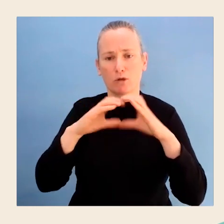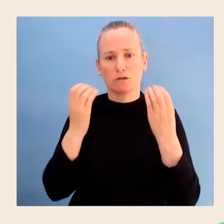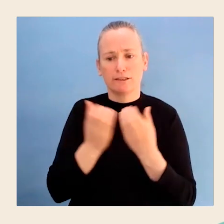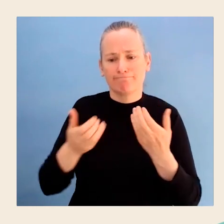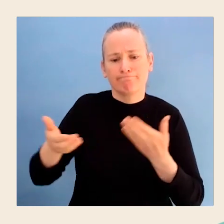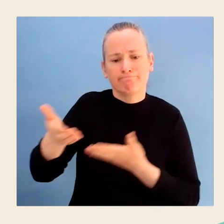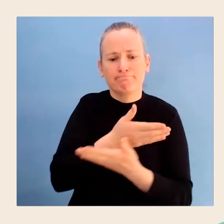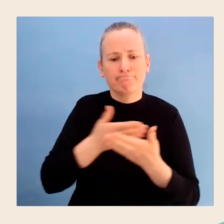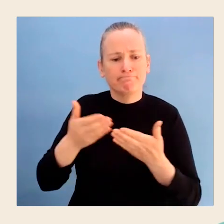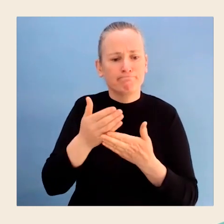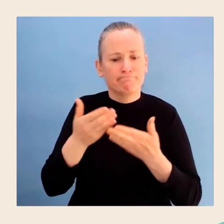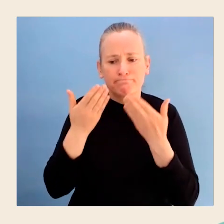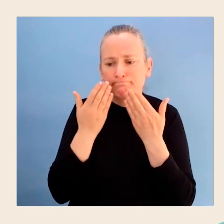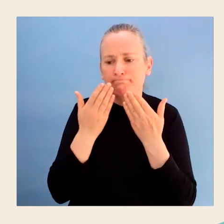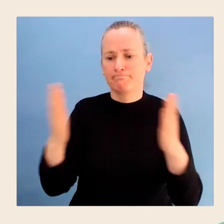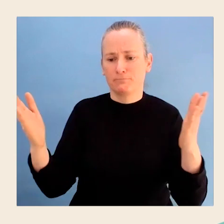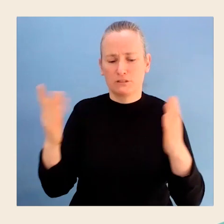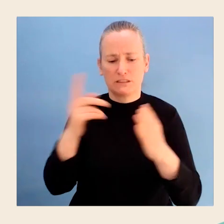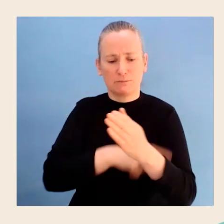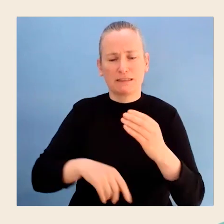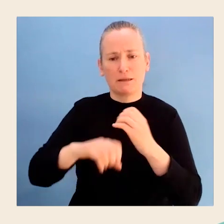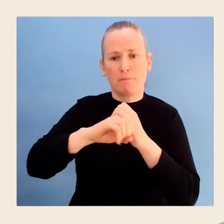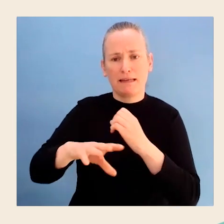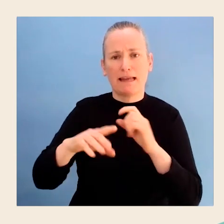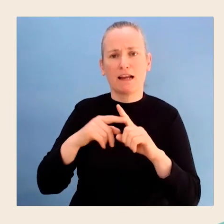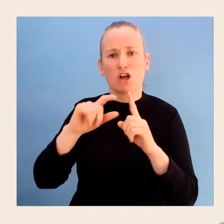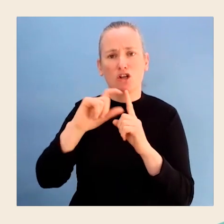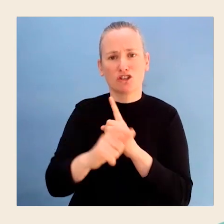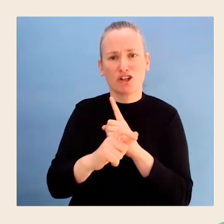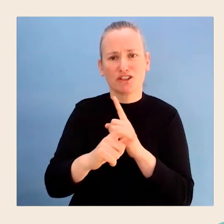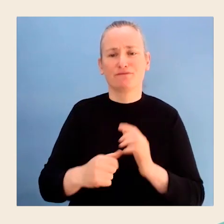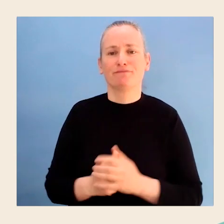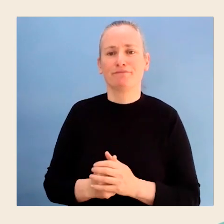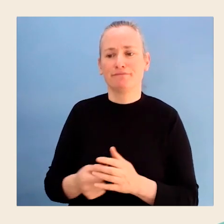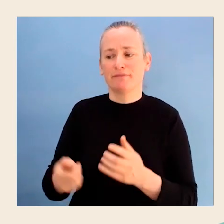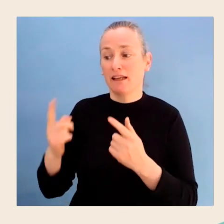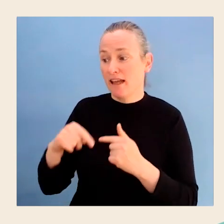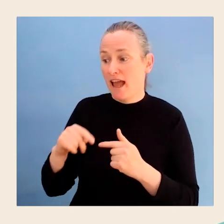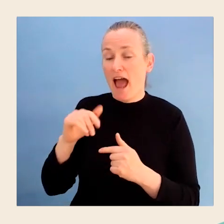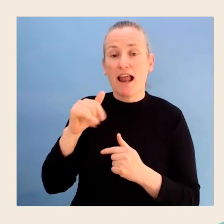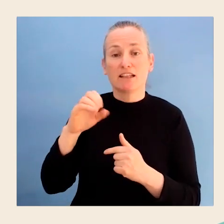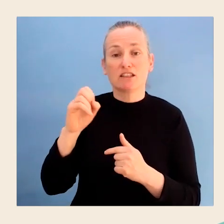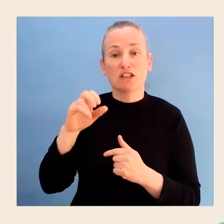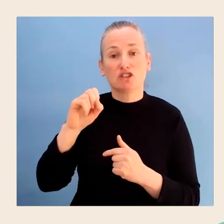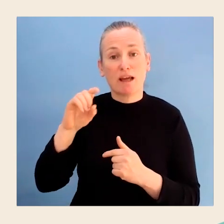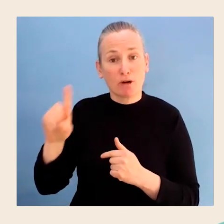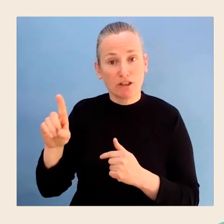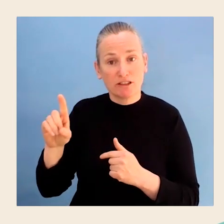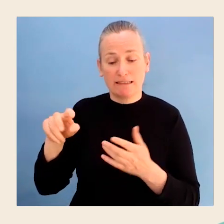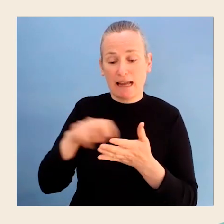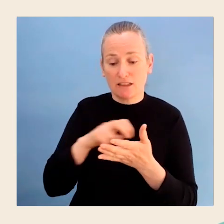sharing, and amplifying disability, media, and culture. Alice Sheppard is a dancer, choreographer, and writer.